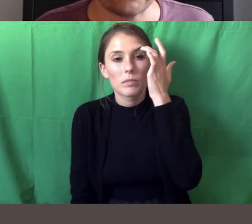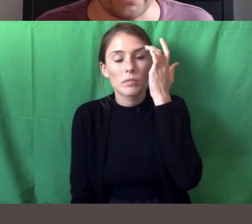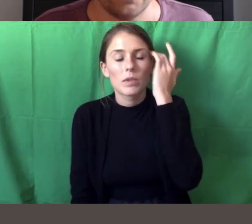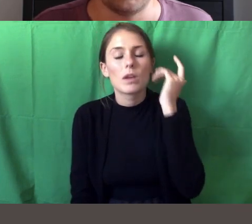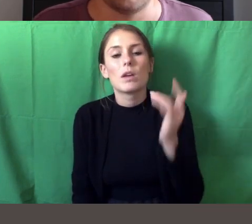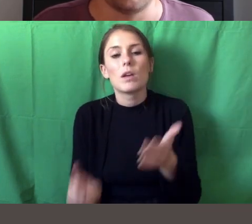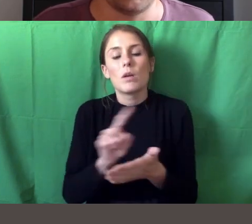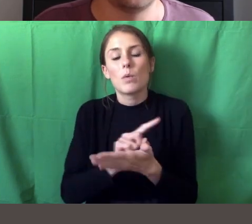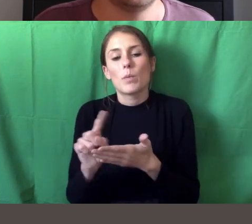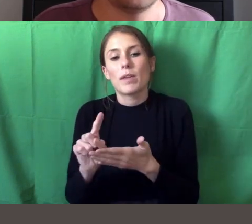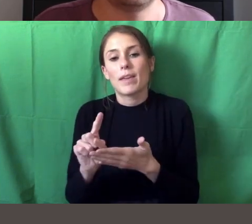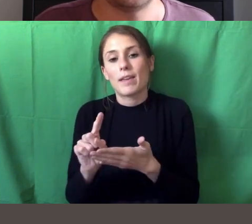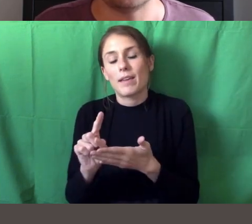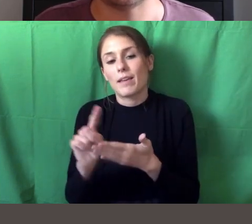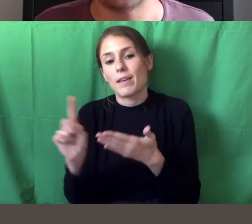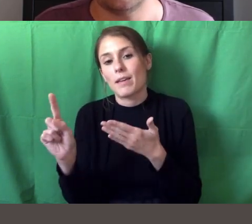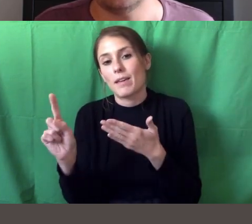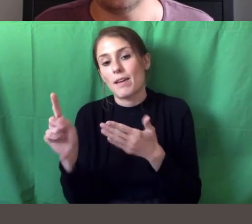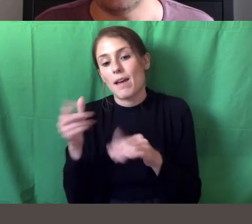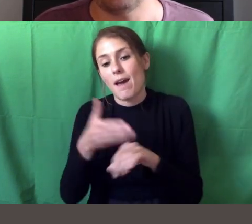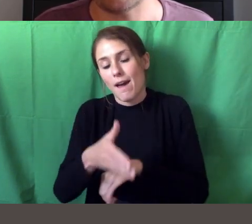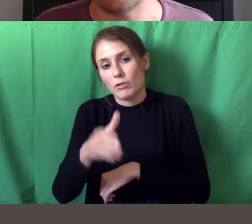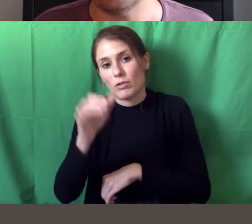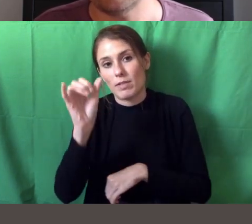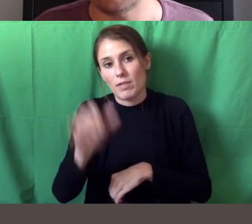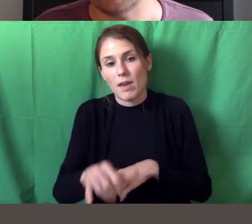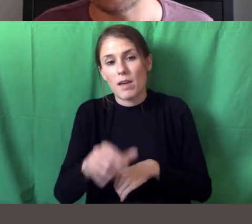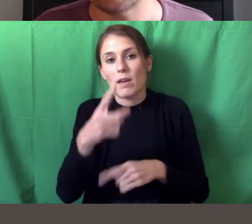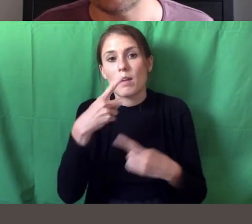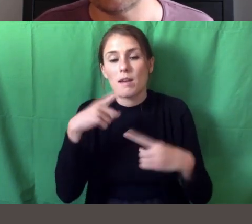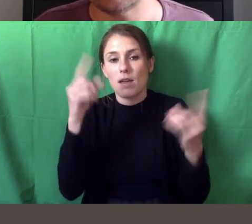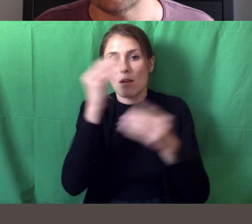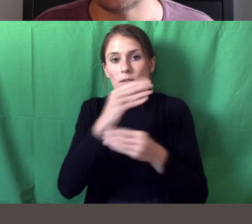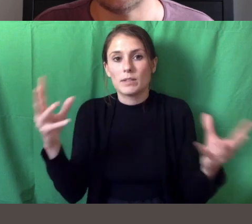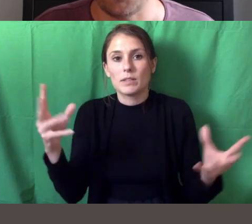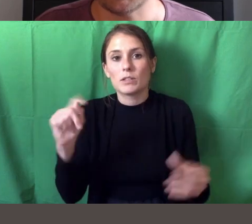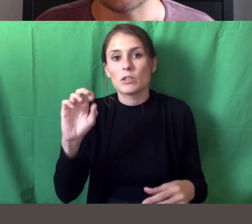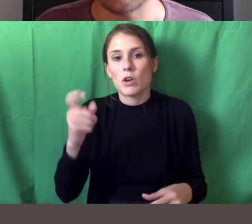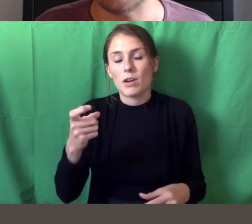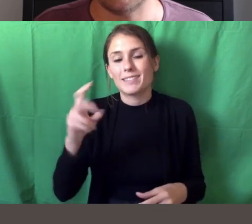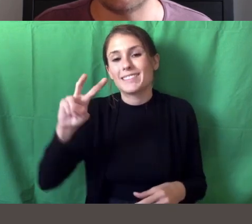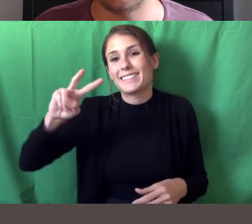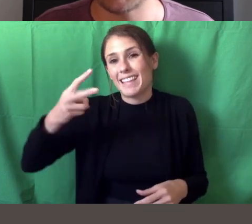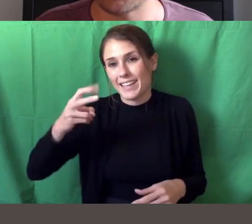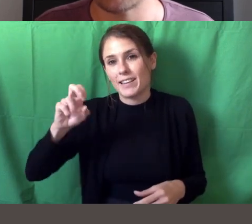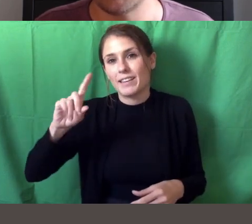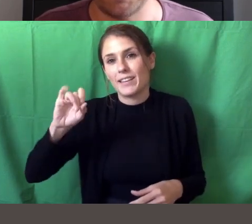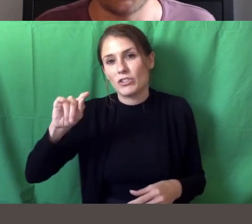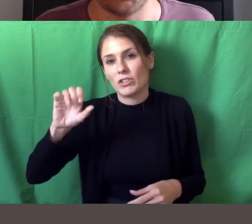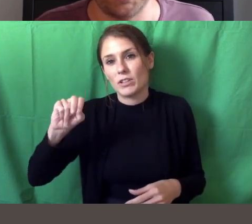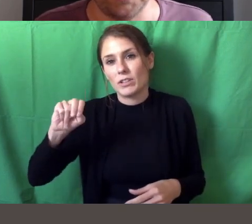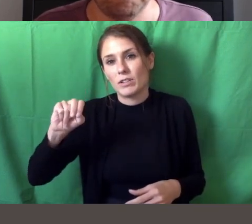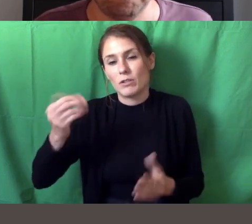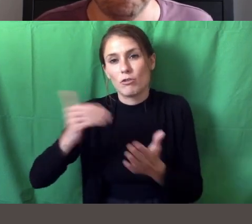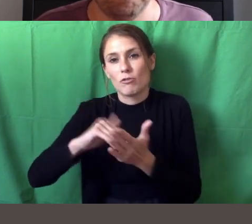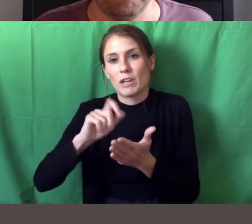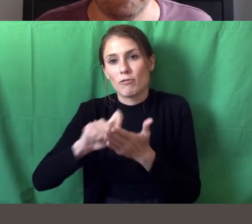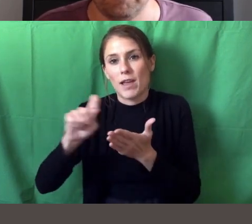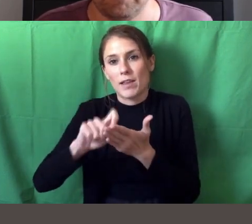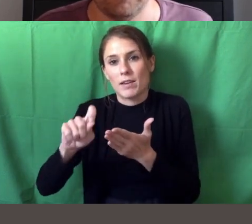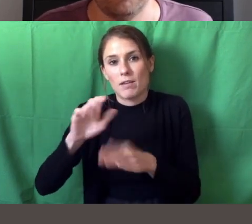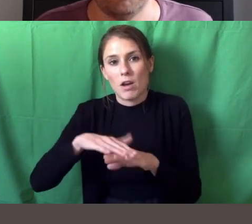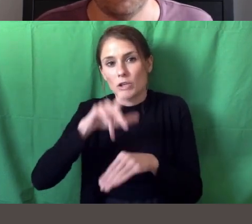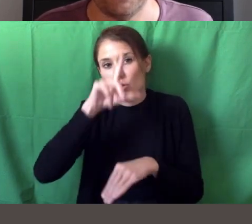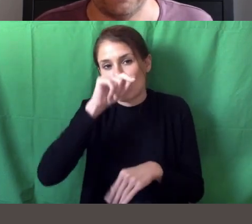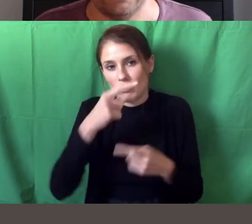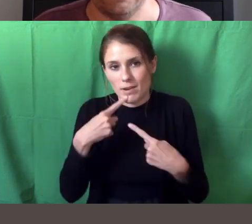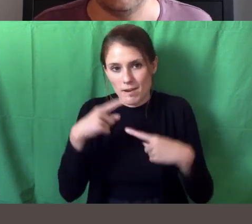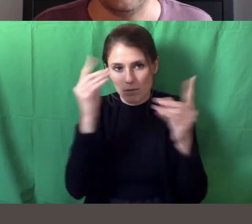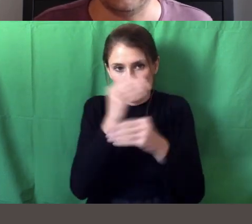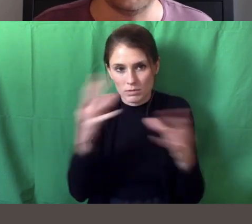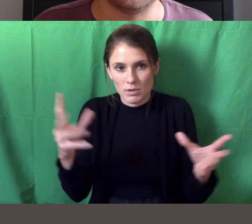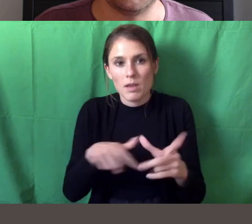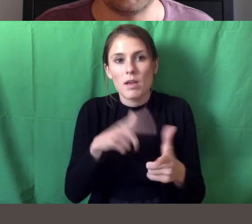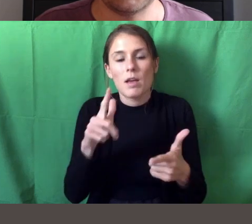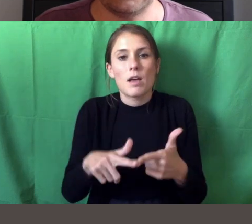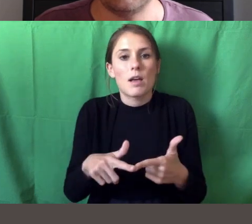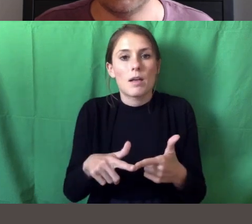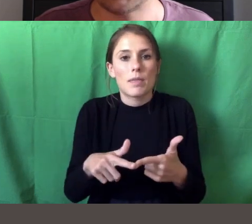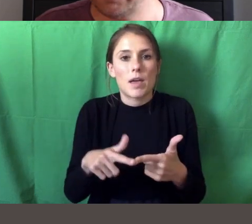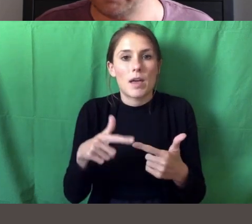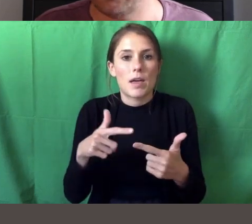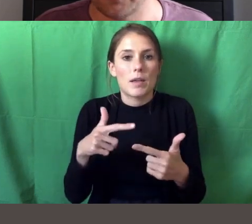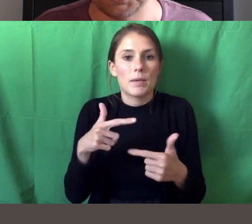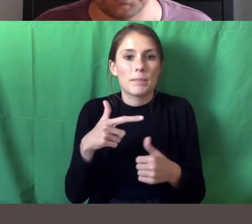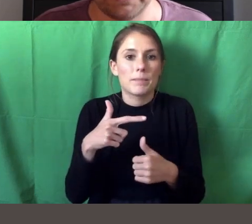it. Only a week after that, Bernát announced tox second edition rewrite on Twitter. And